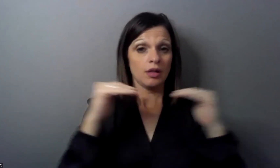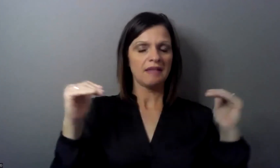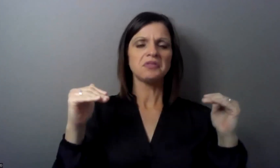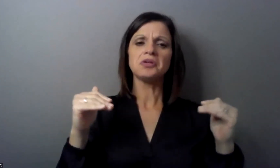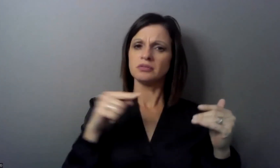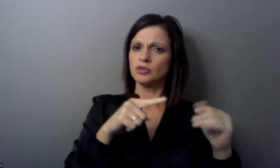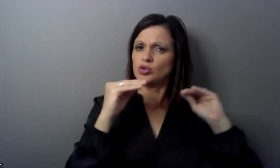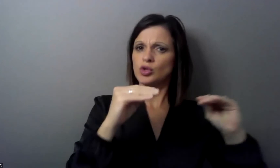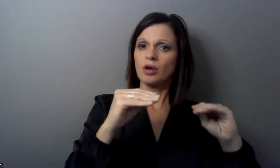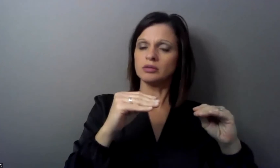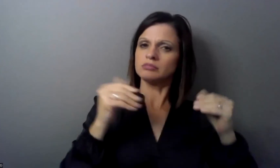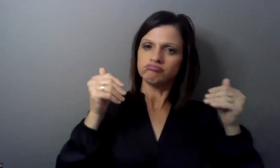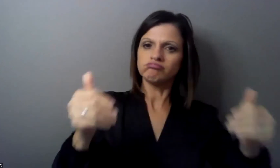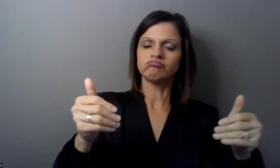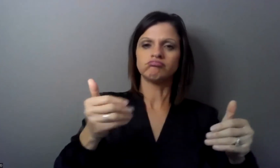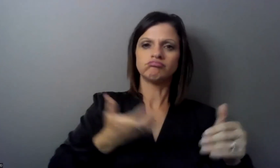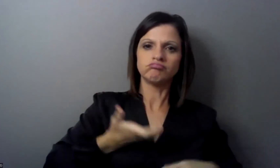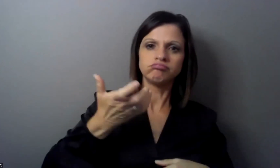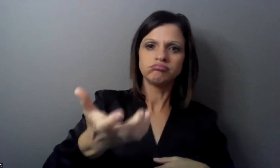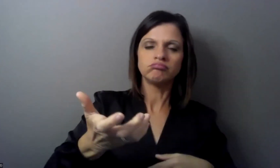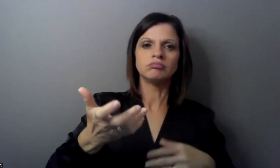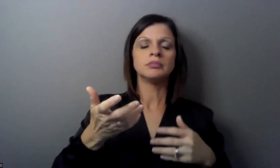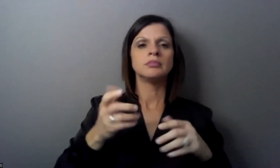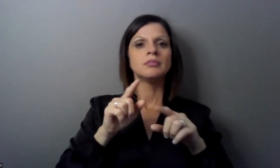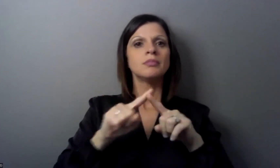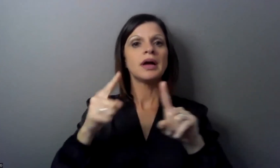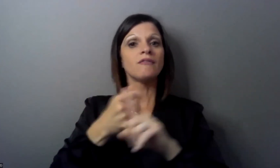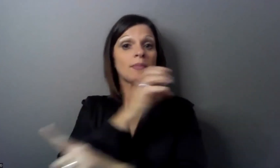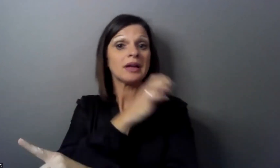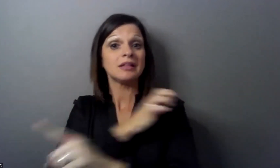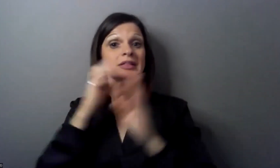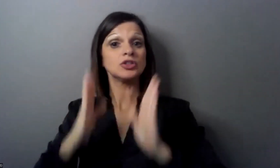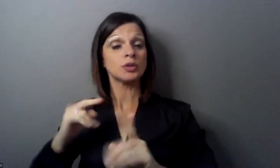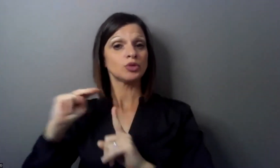the personal discovery story and how they did that from a clinician standpoint and most of the time you don't want to do that.